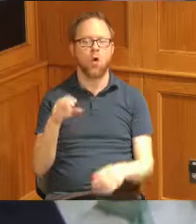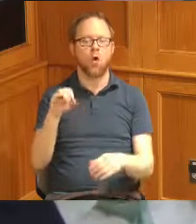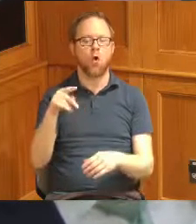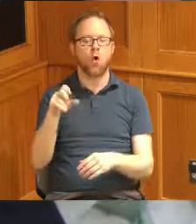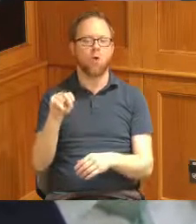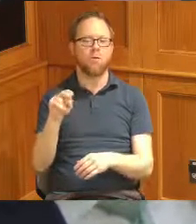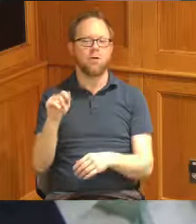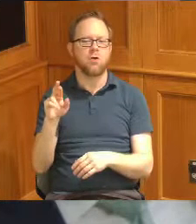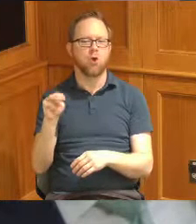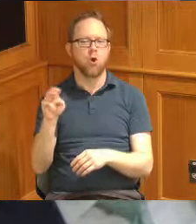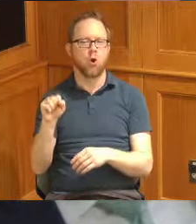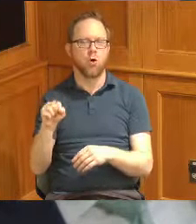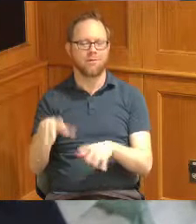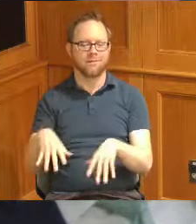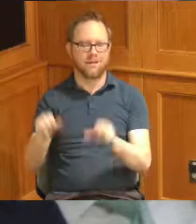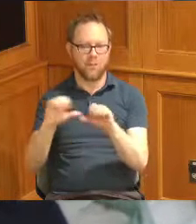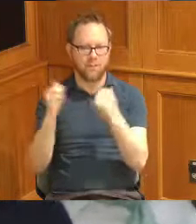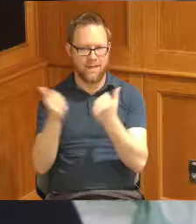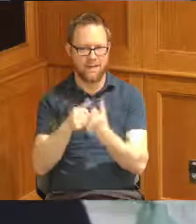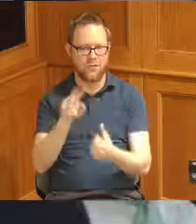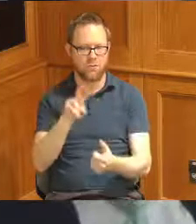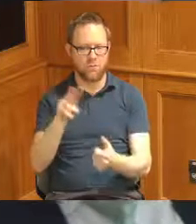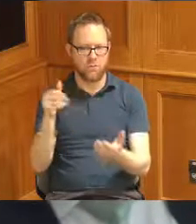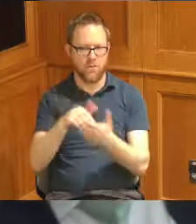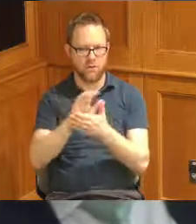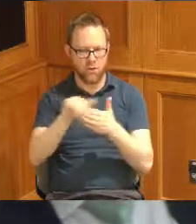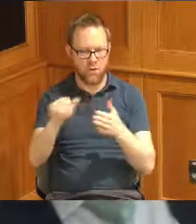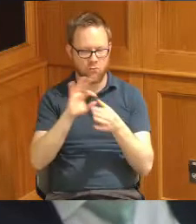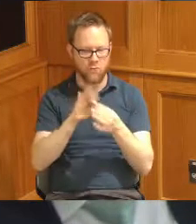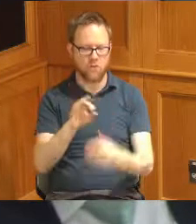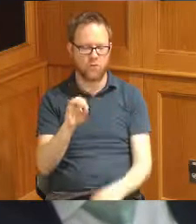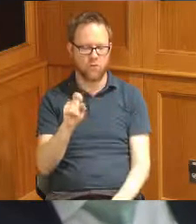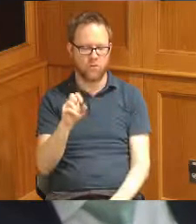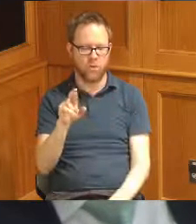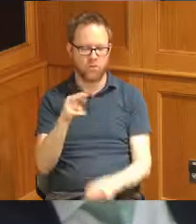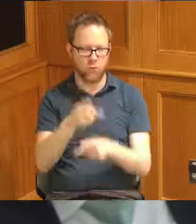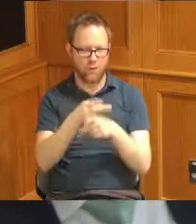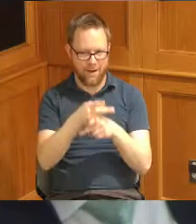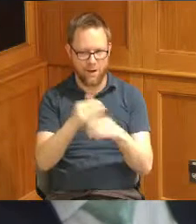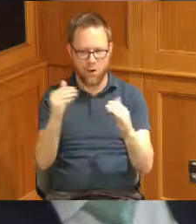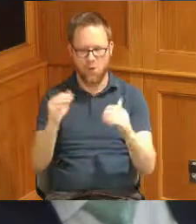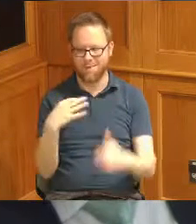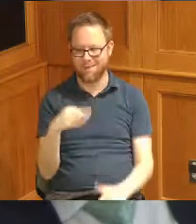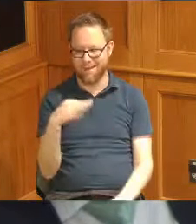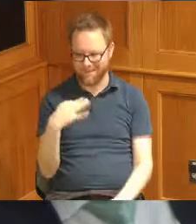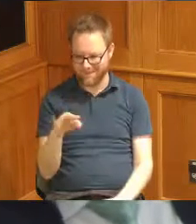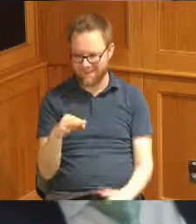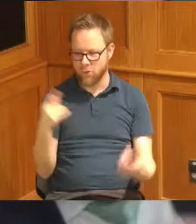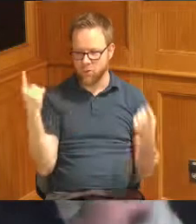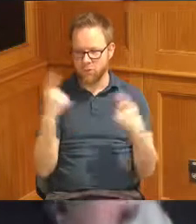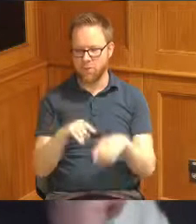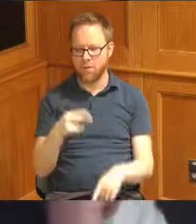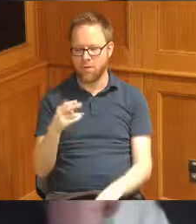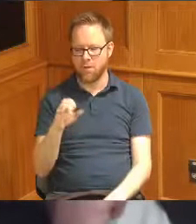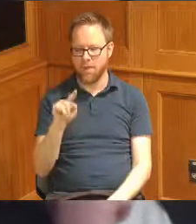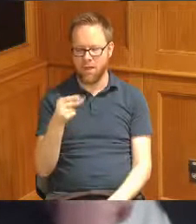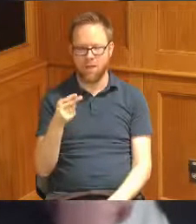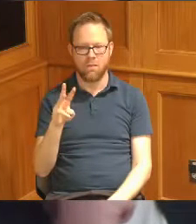arms adoption for 22,000 for foster care services item 19 in agreement with health wealth Labs LLC